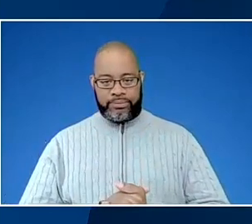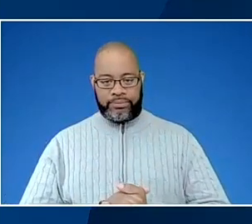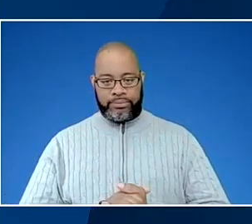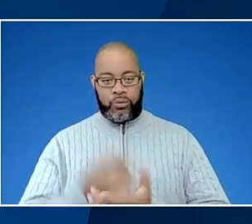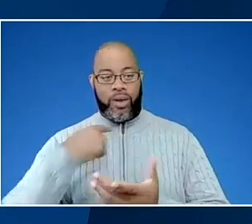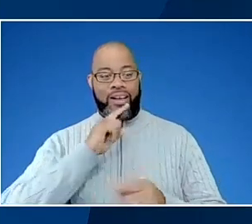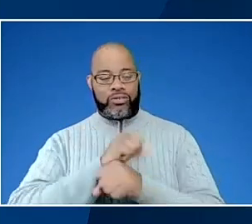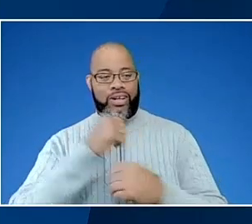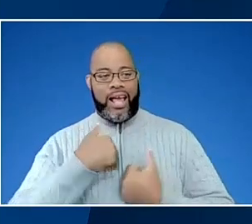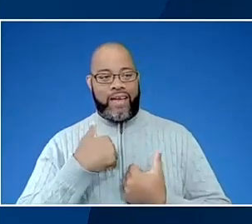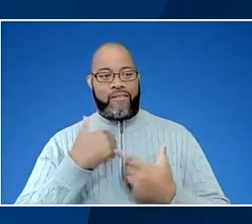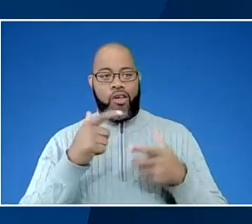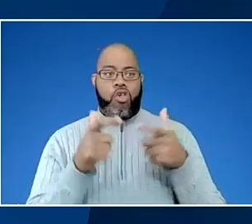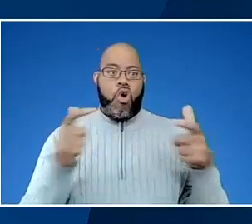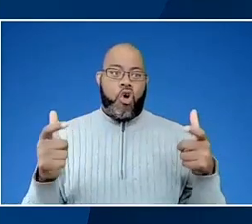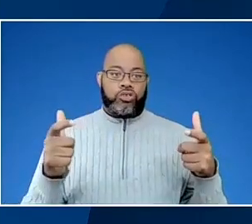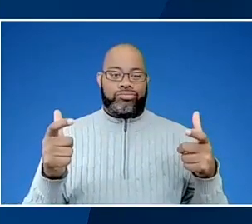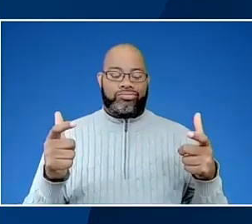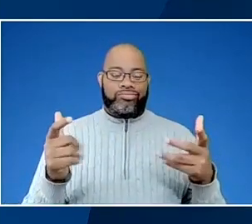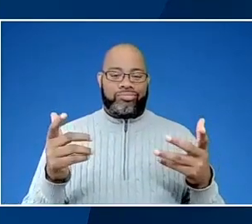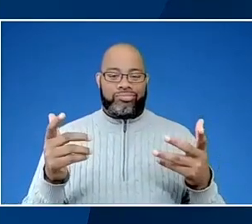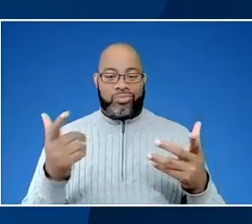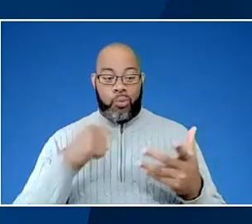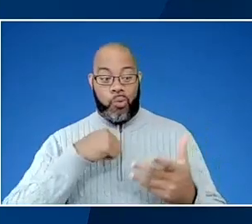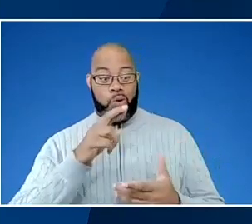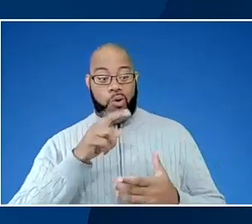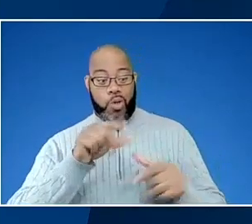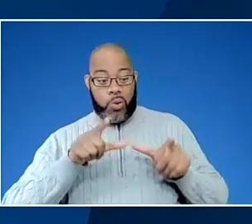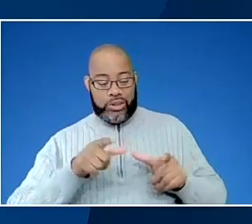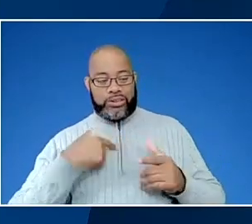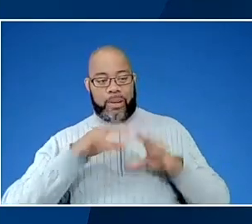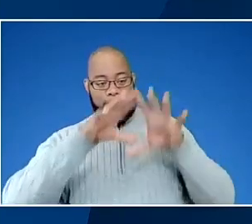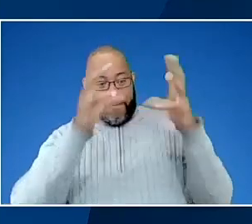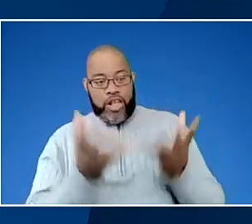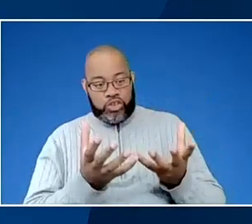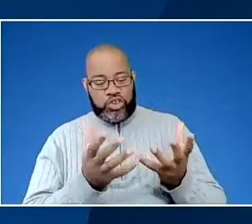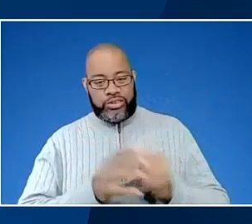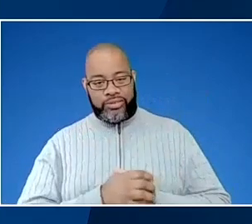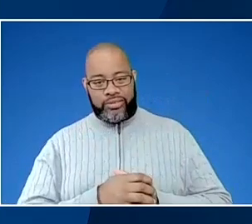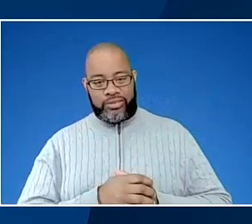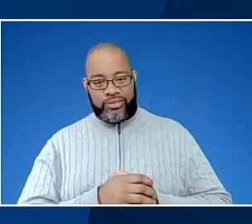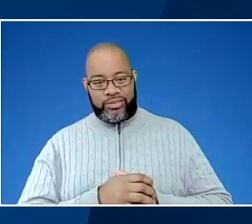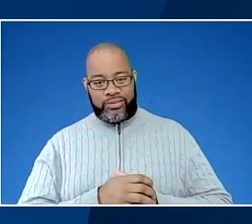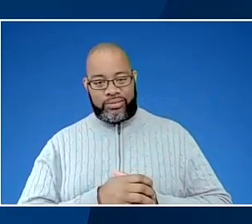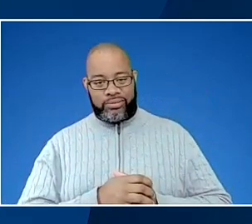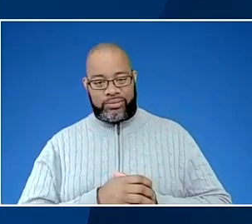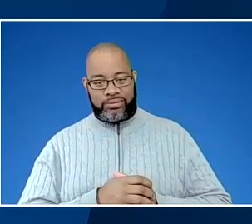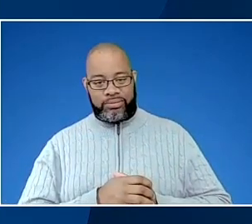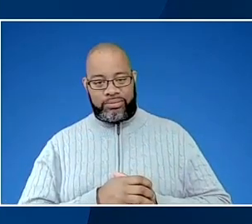pretty large, again, where we are a population of individuals that are